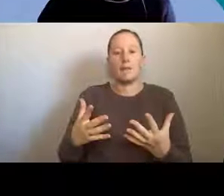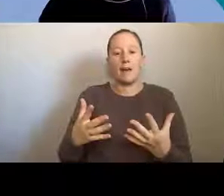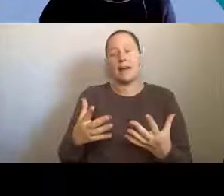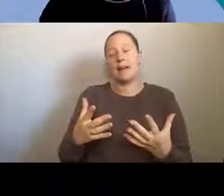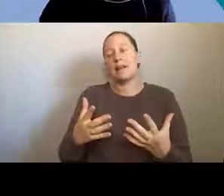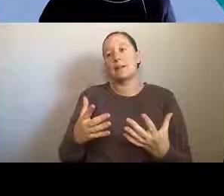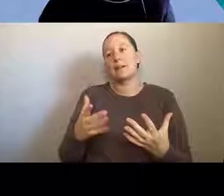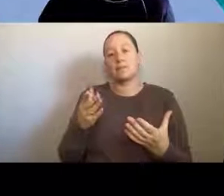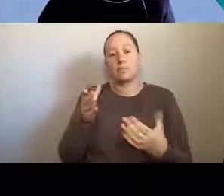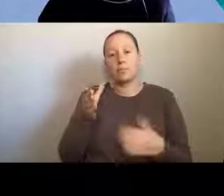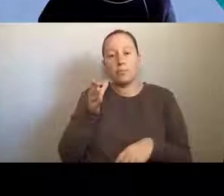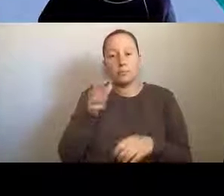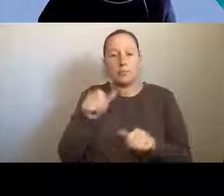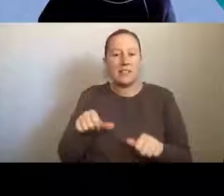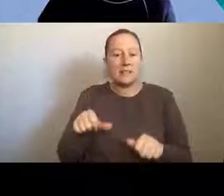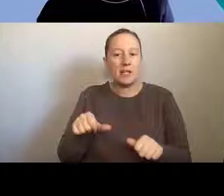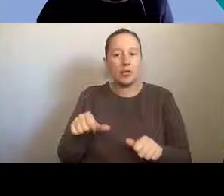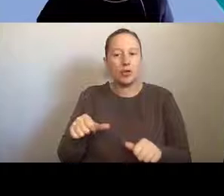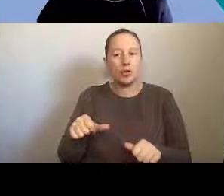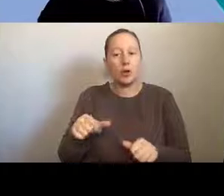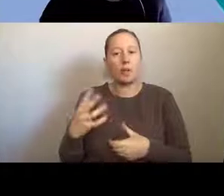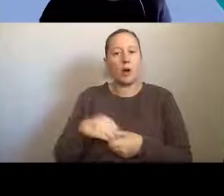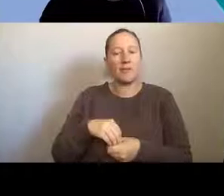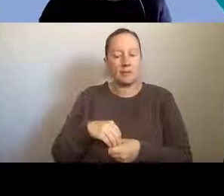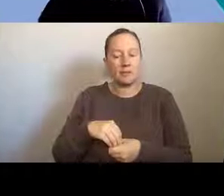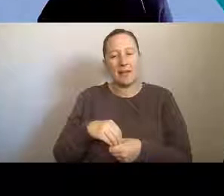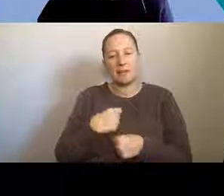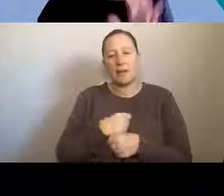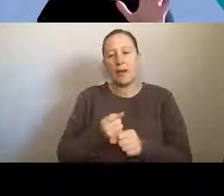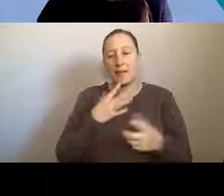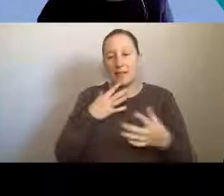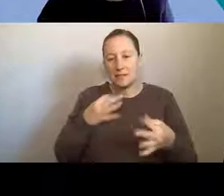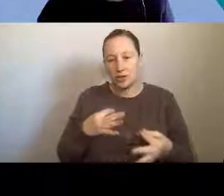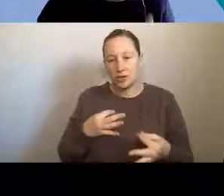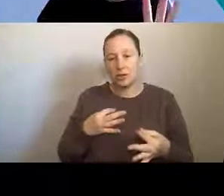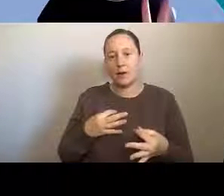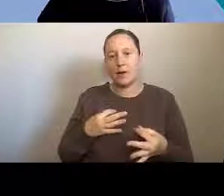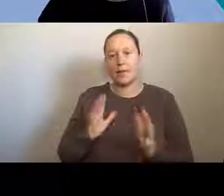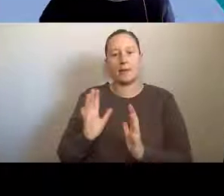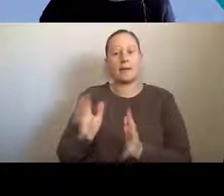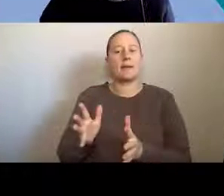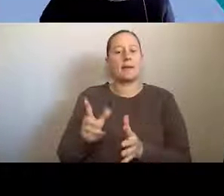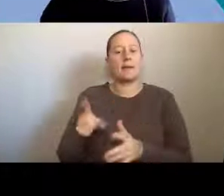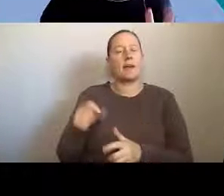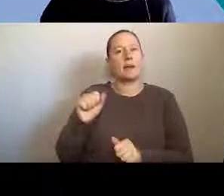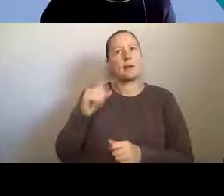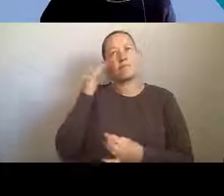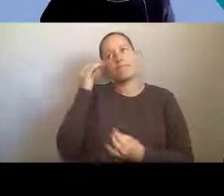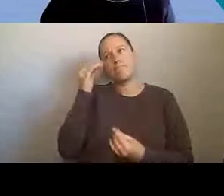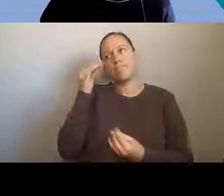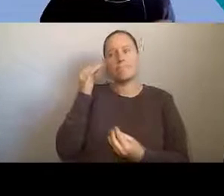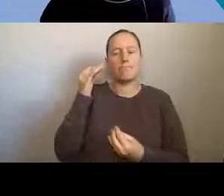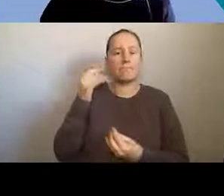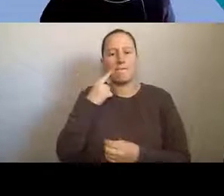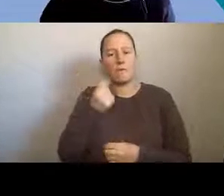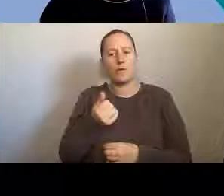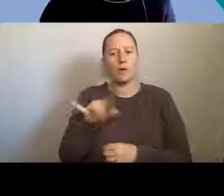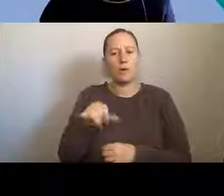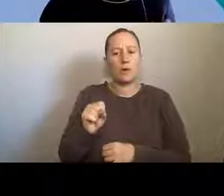the information they need to make an informed decision and then leaving them to consider this information for several days be the better approach?